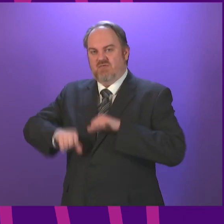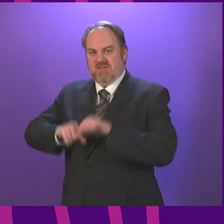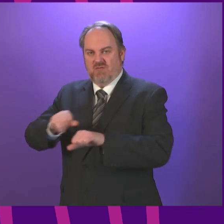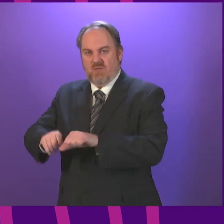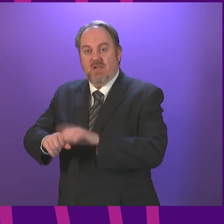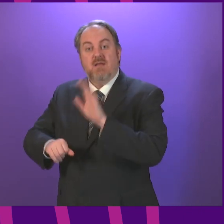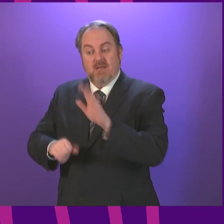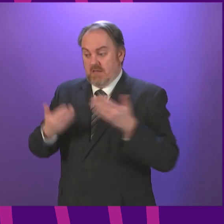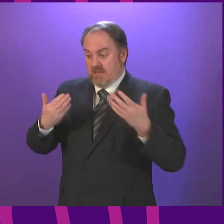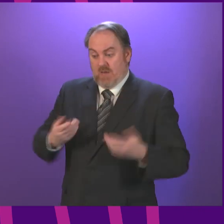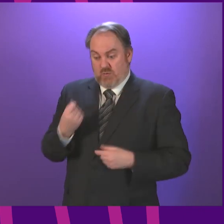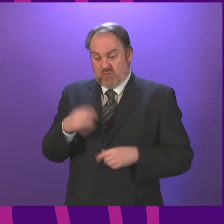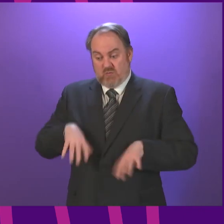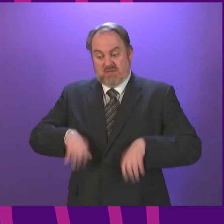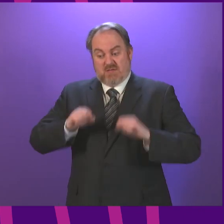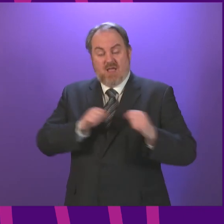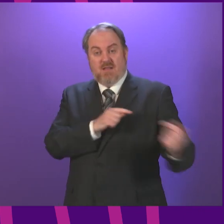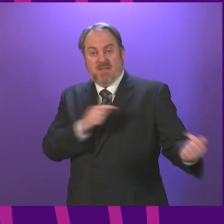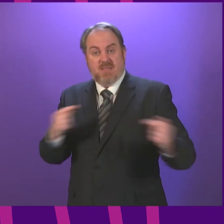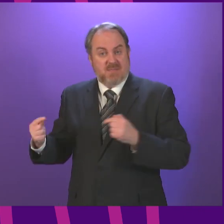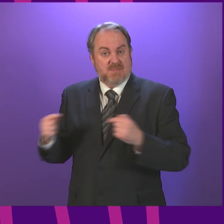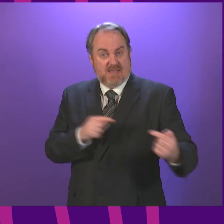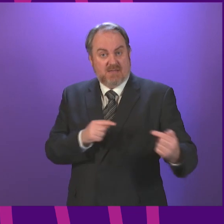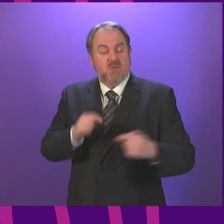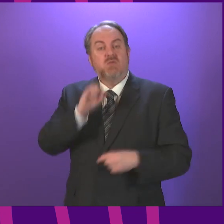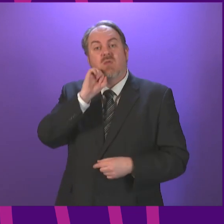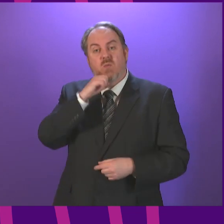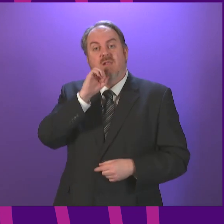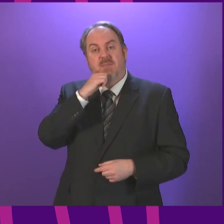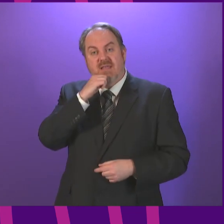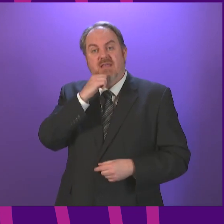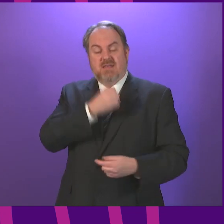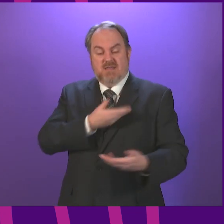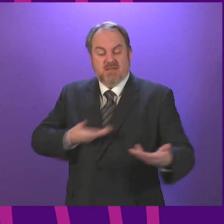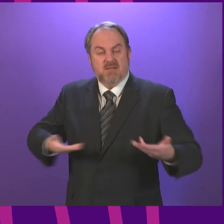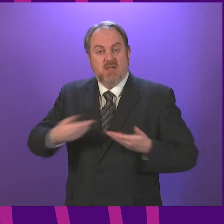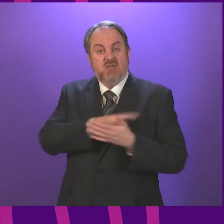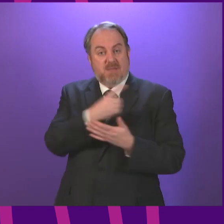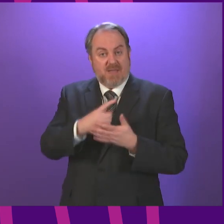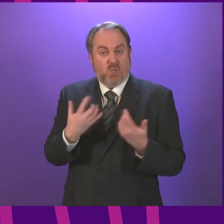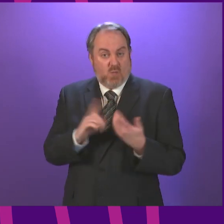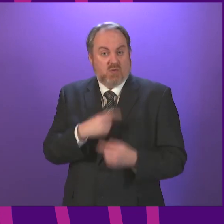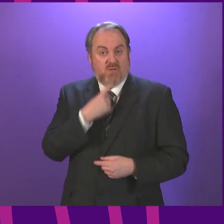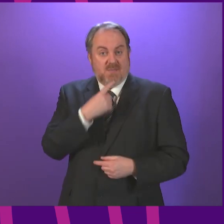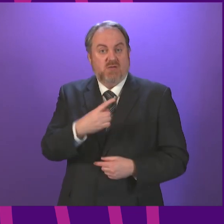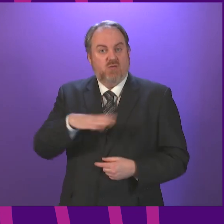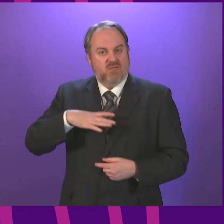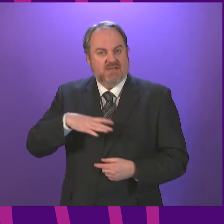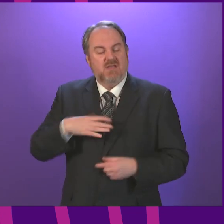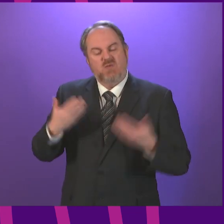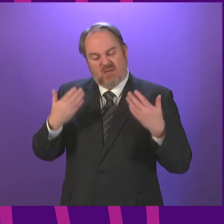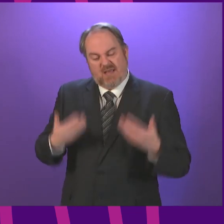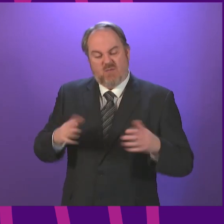opportunities for members from all sides to discuss the matter, including a discussion of the general context about which the member made her remarks.